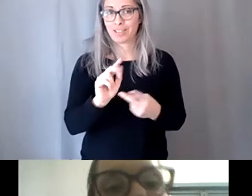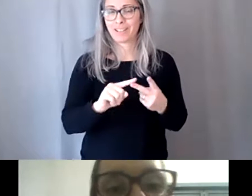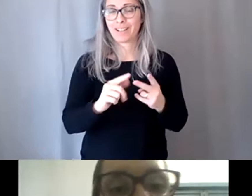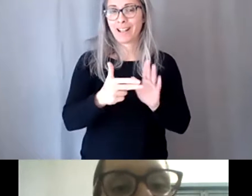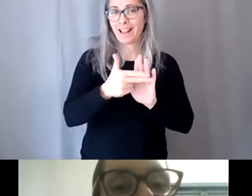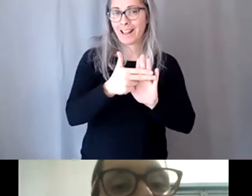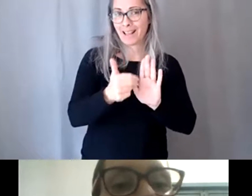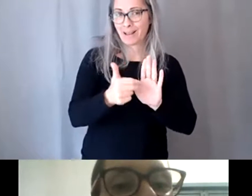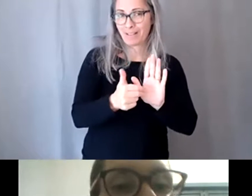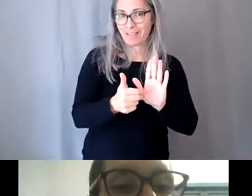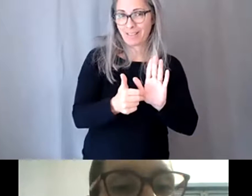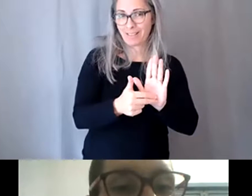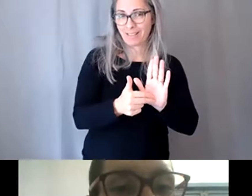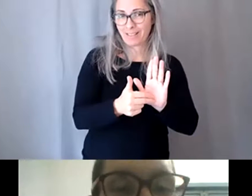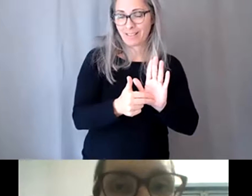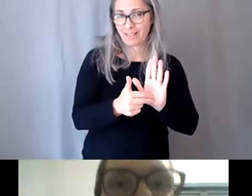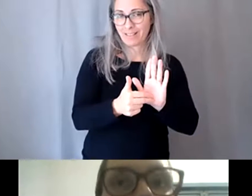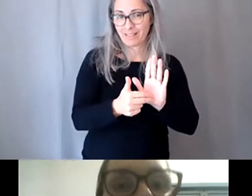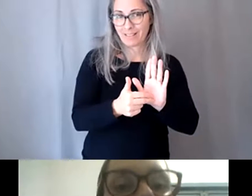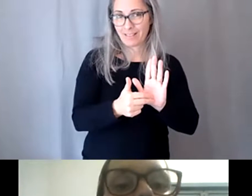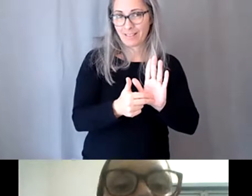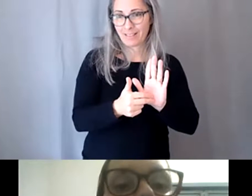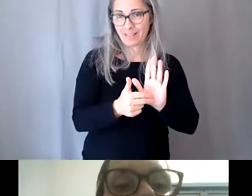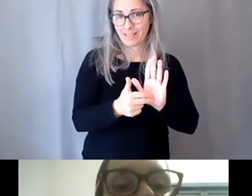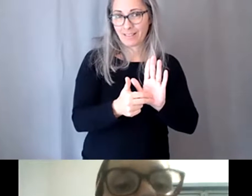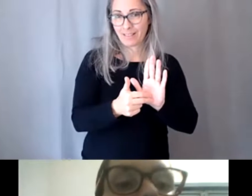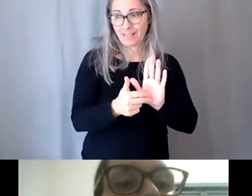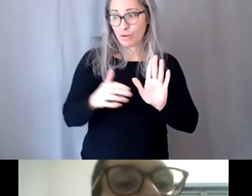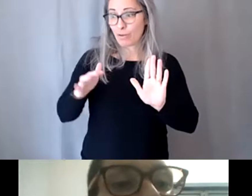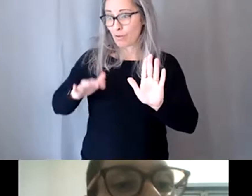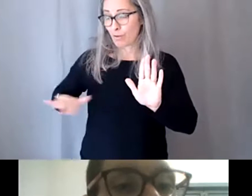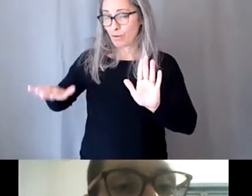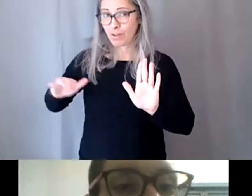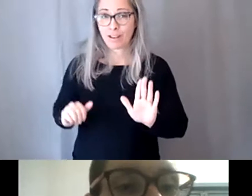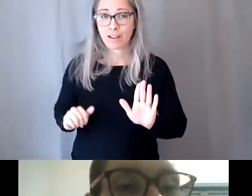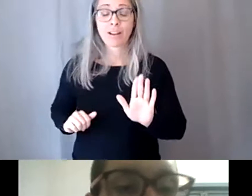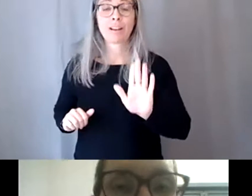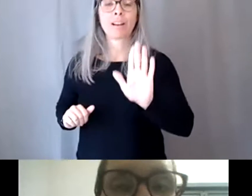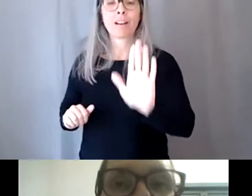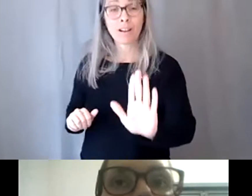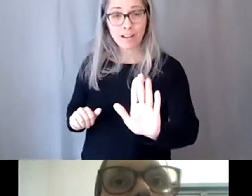enter in the public space enter at the social movement space